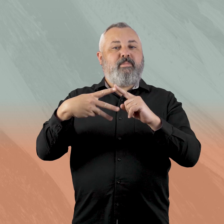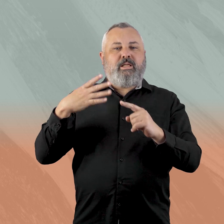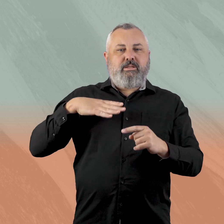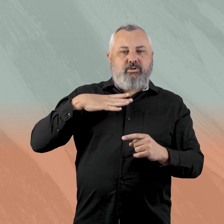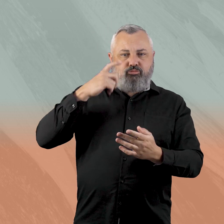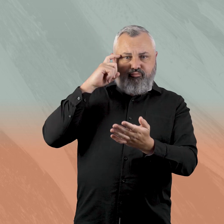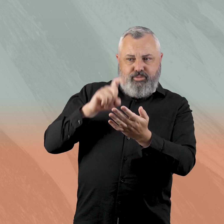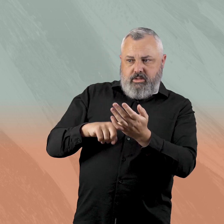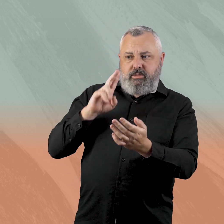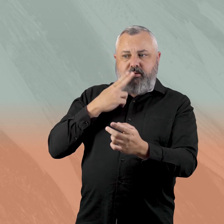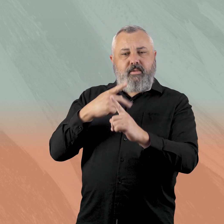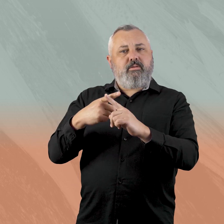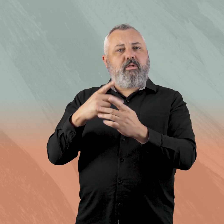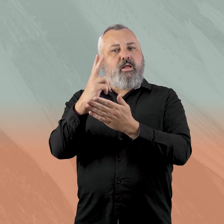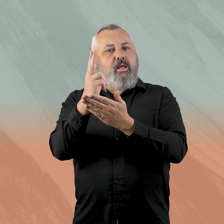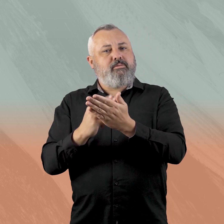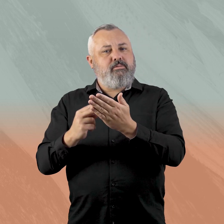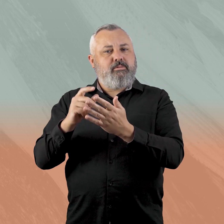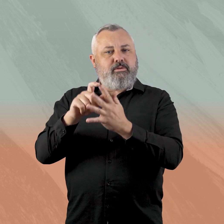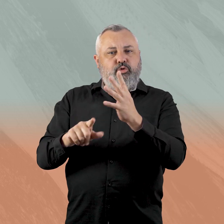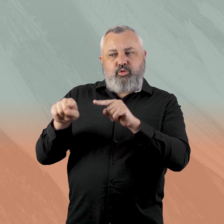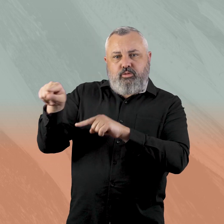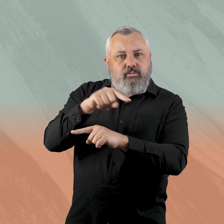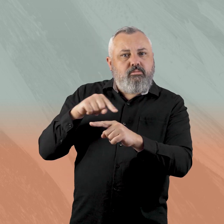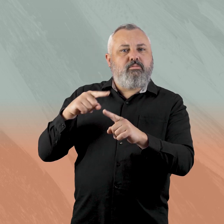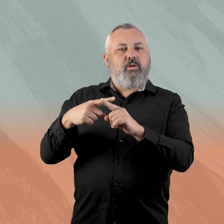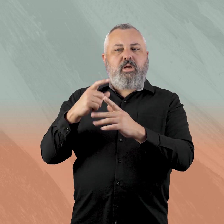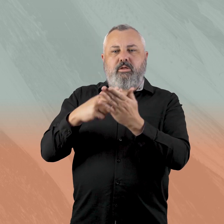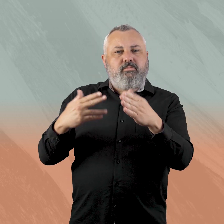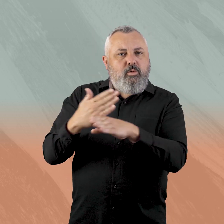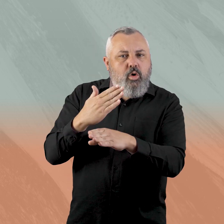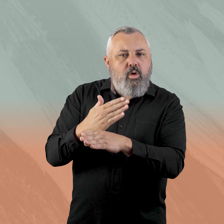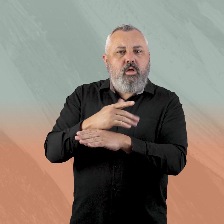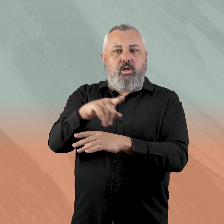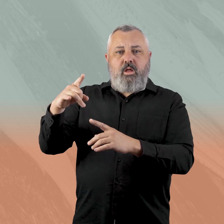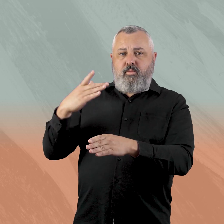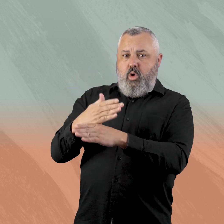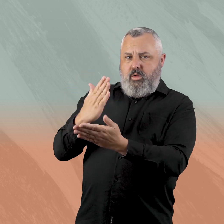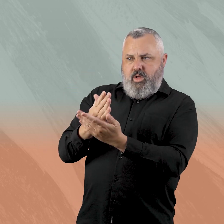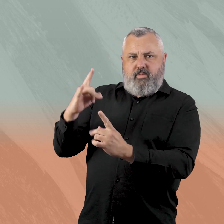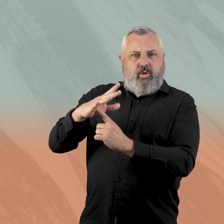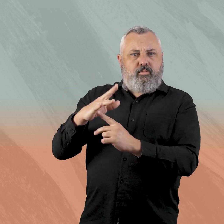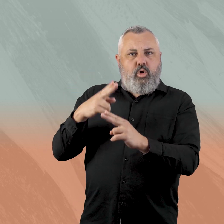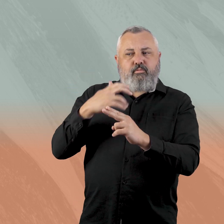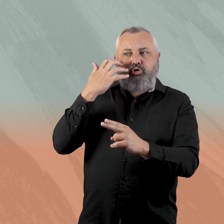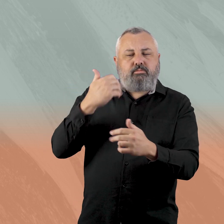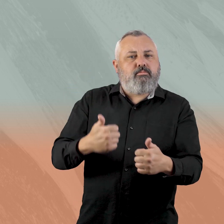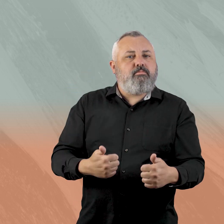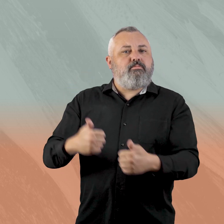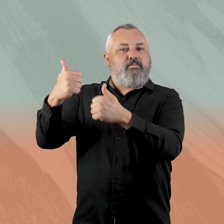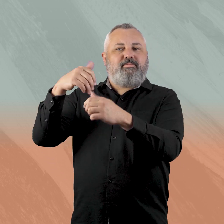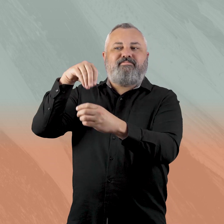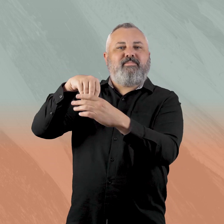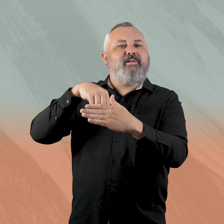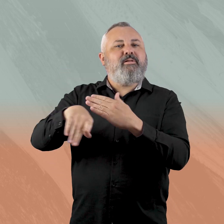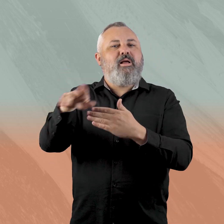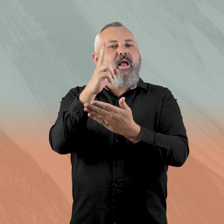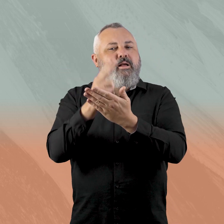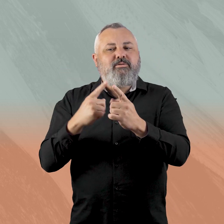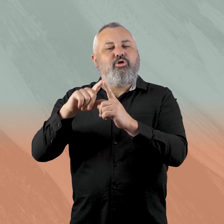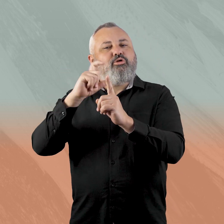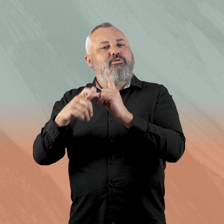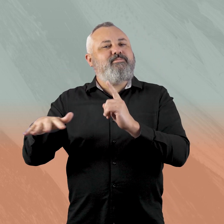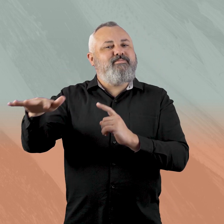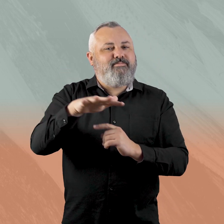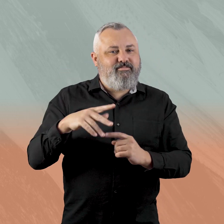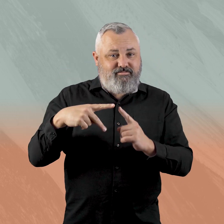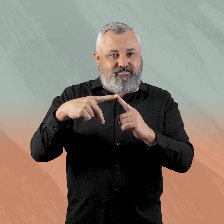Priority 1: Recognising d/Deaf and disabled artists and arts workers as central to our vibrant arts and cultural sector.